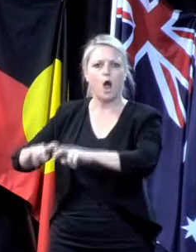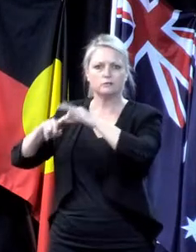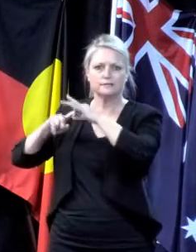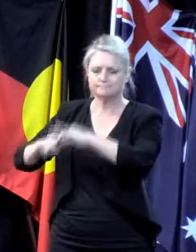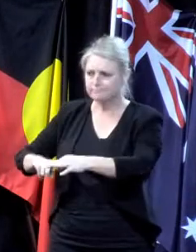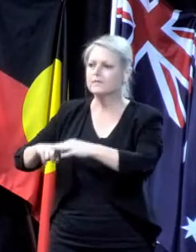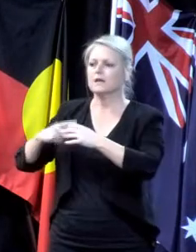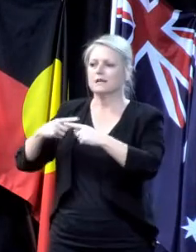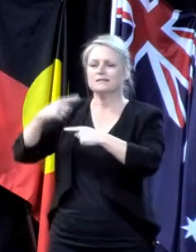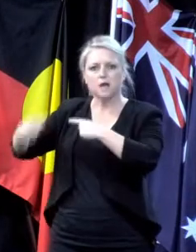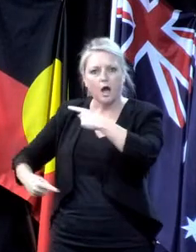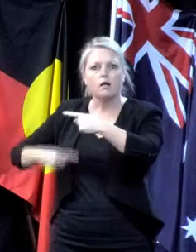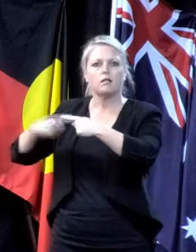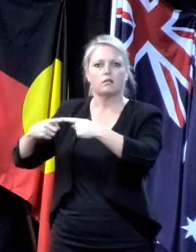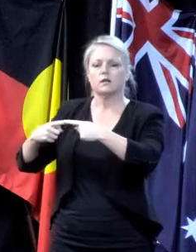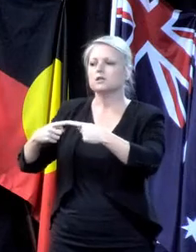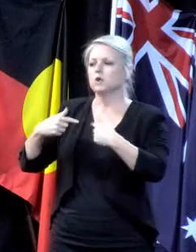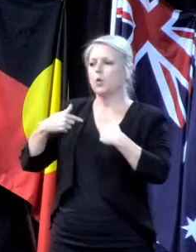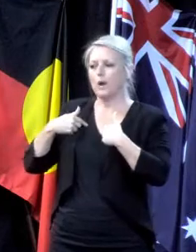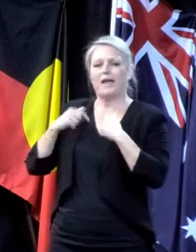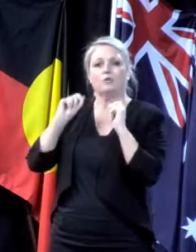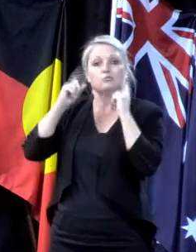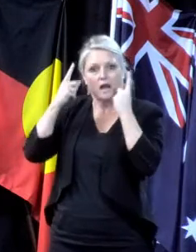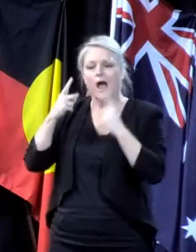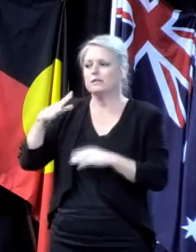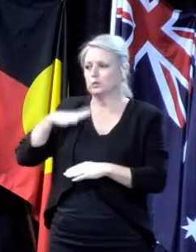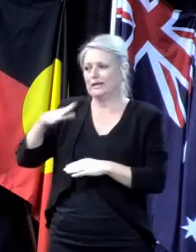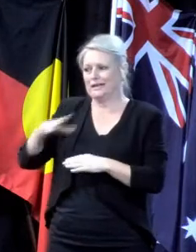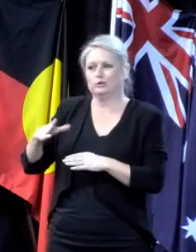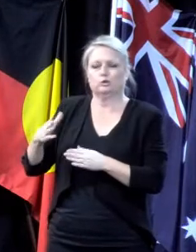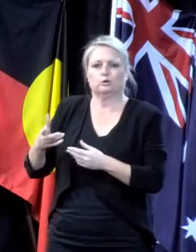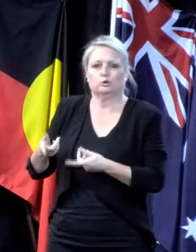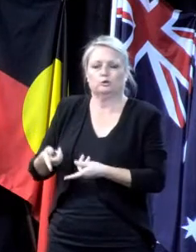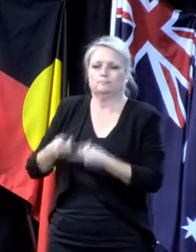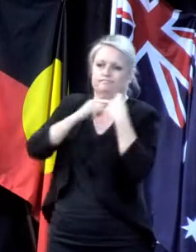as a need for us to act on and to improve, which then works us toward